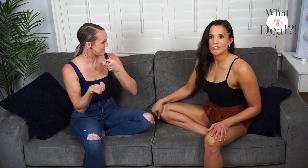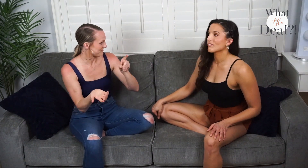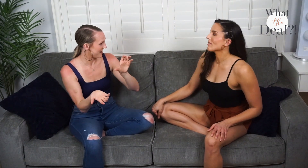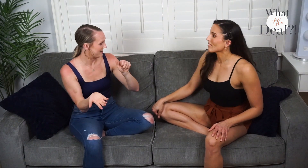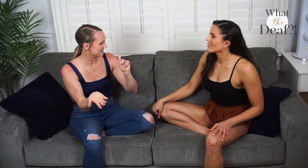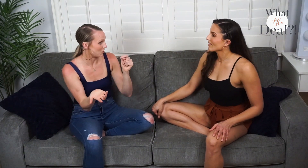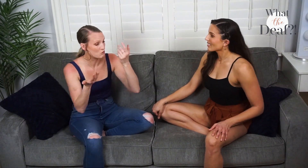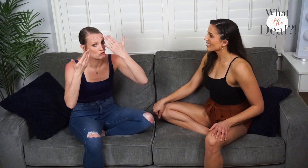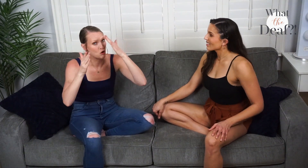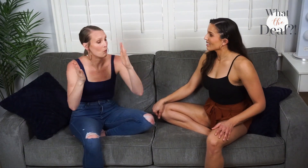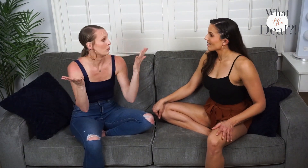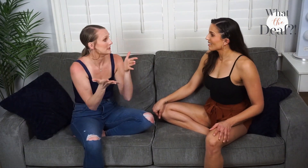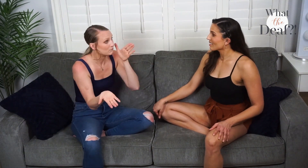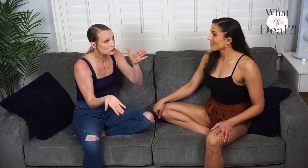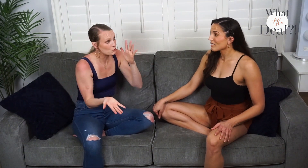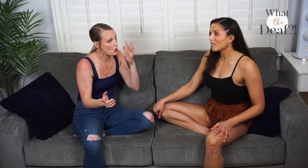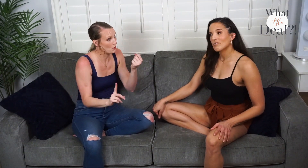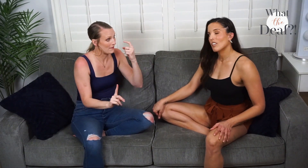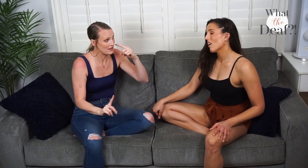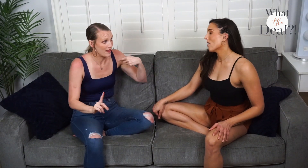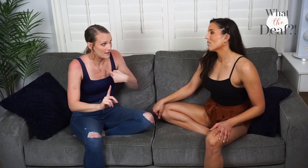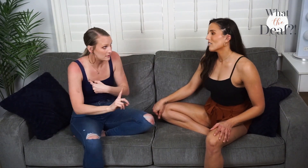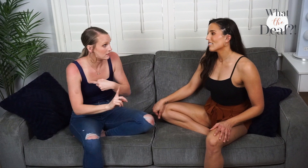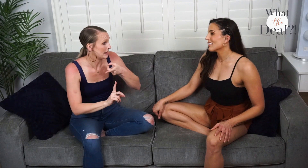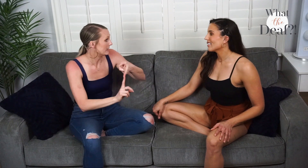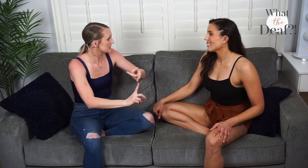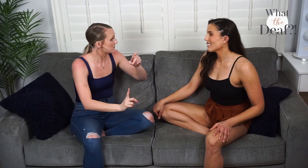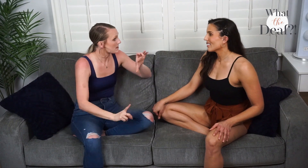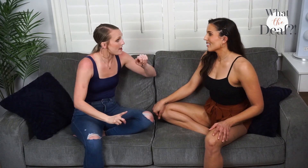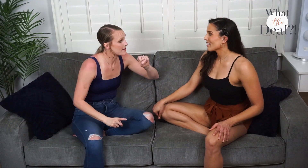on our podcast. I don't know what the future holds for us or this podcast